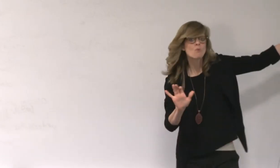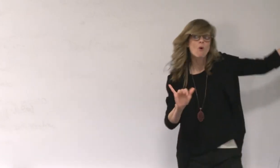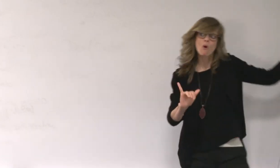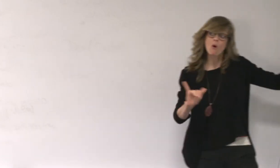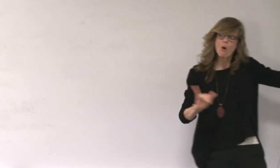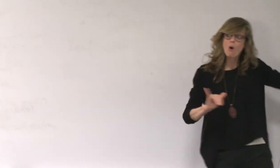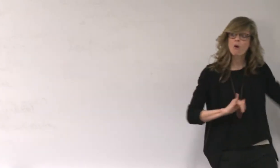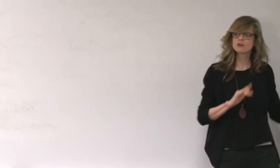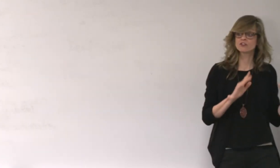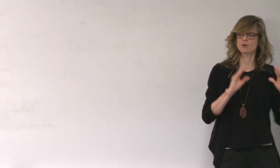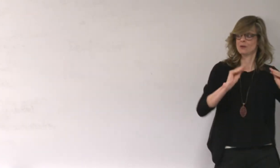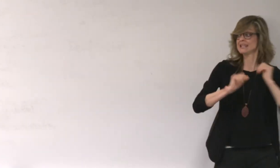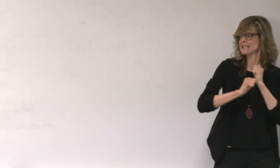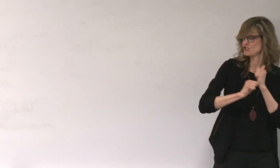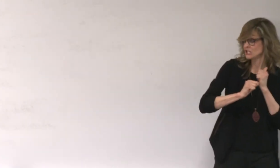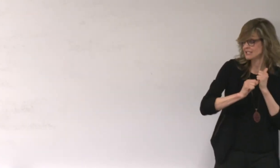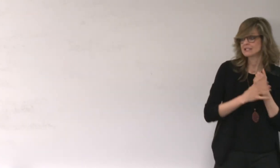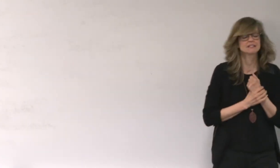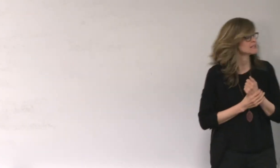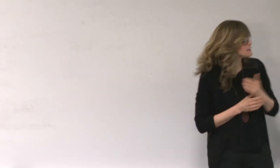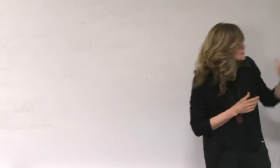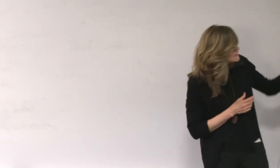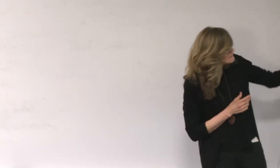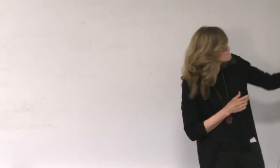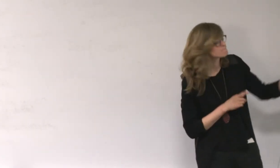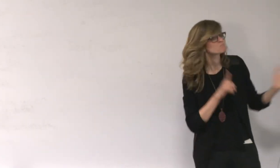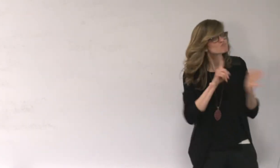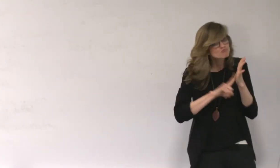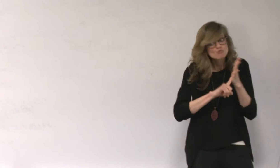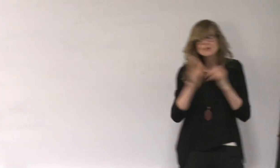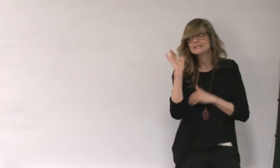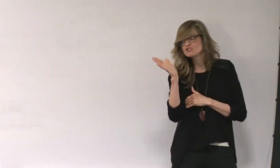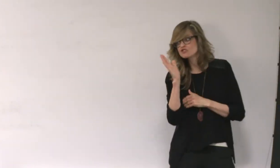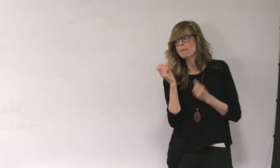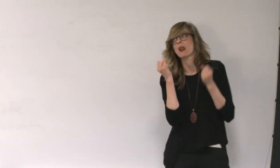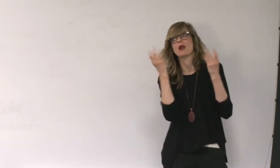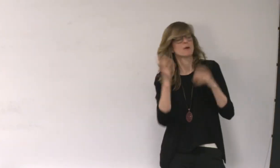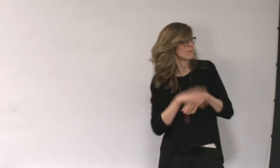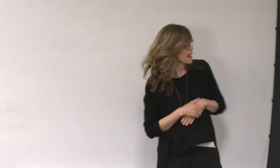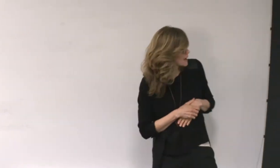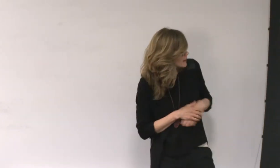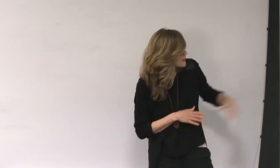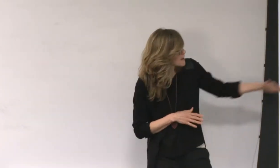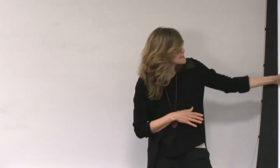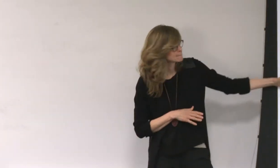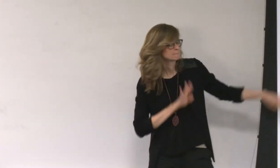OH, WELL, THERE ARE ALSO OPPORTUNITIES FOR TEACHING ASSISTANTSHIPS. LOTS OF RESEARCH SEMINARS TO ATTEND,